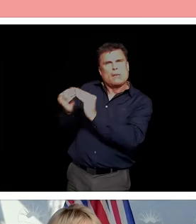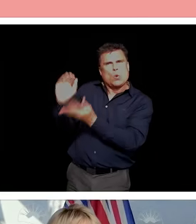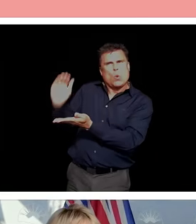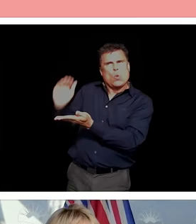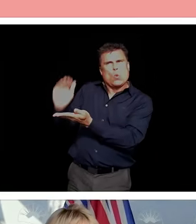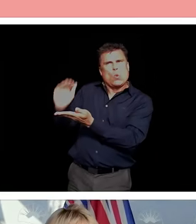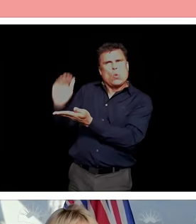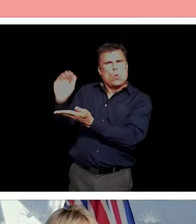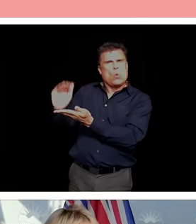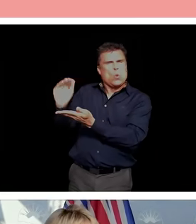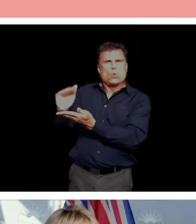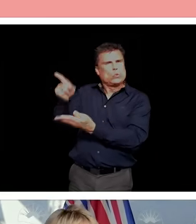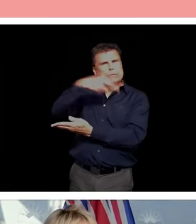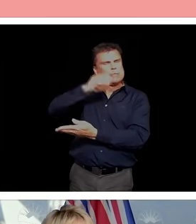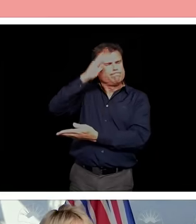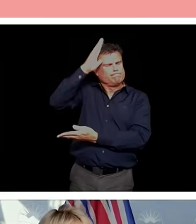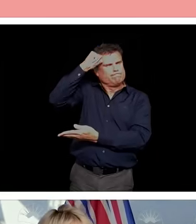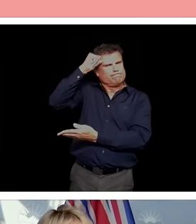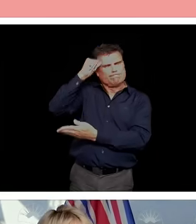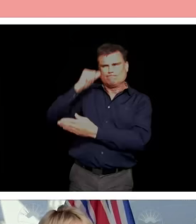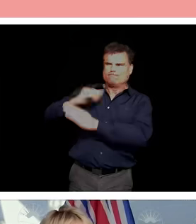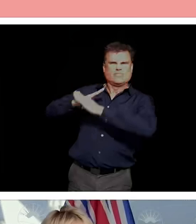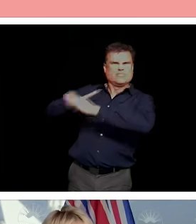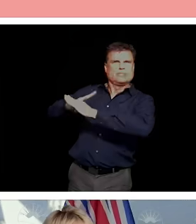group.